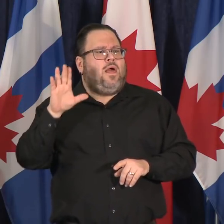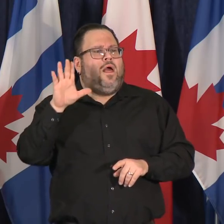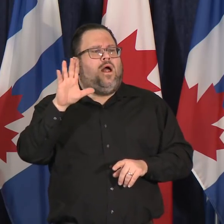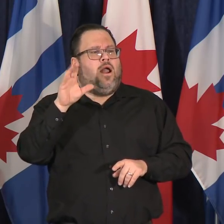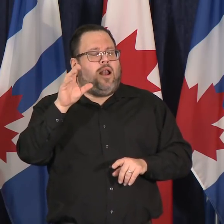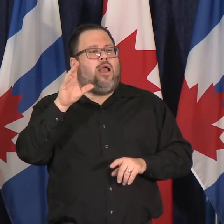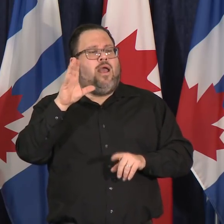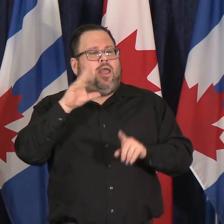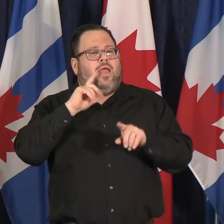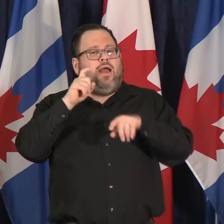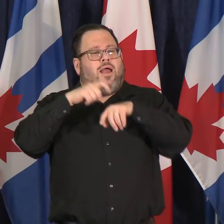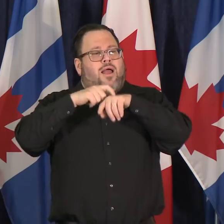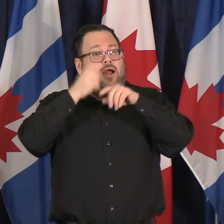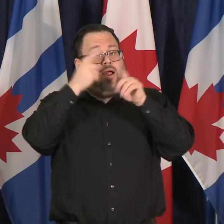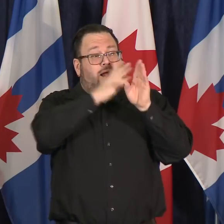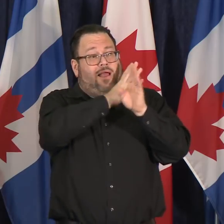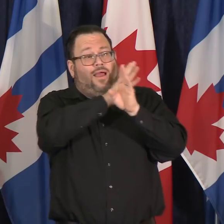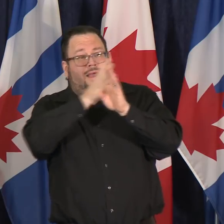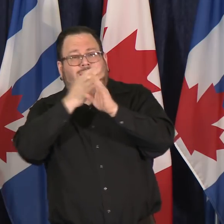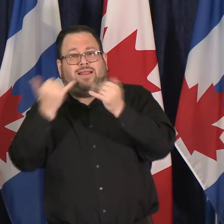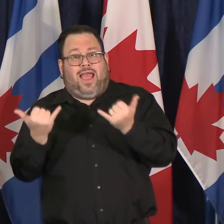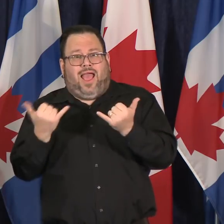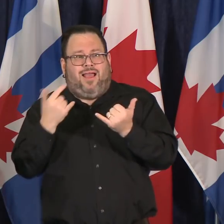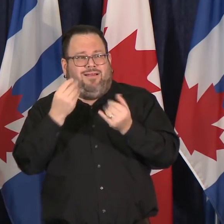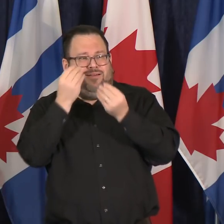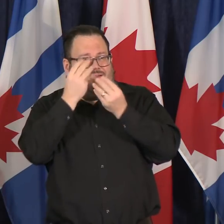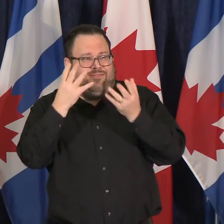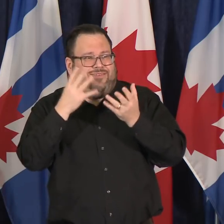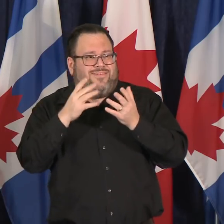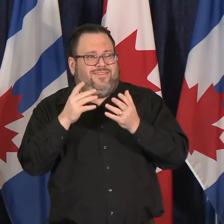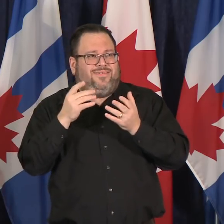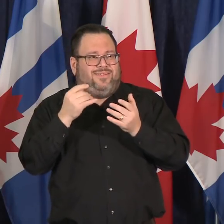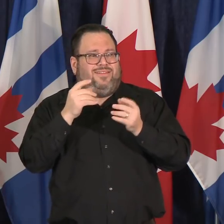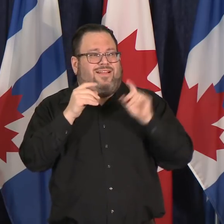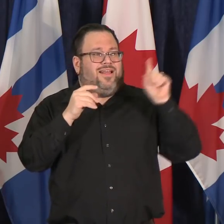being identified and when we enter them into the system and we pull data may be